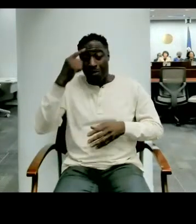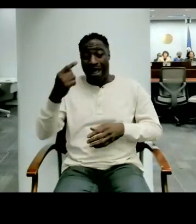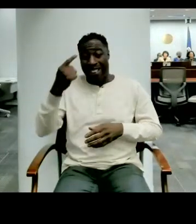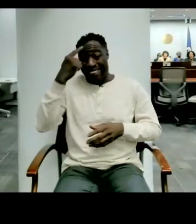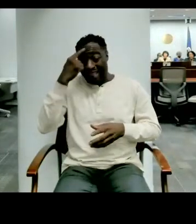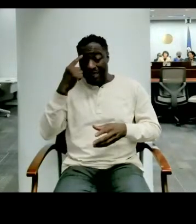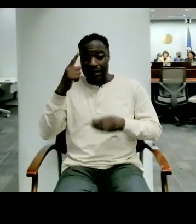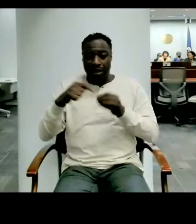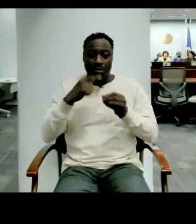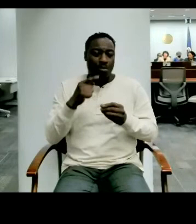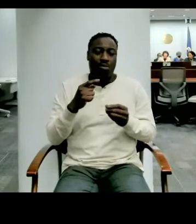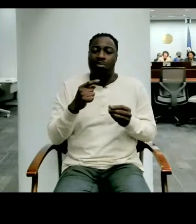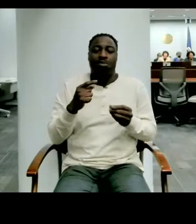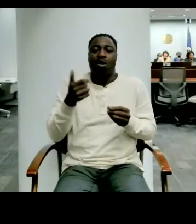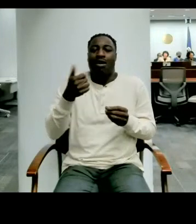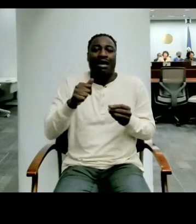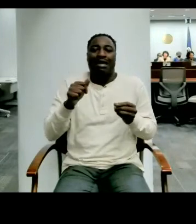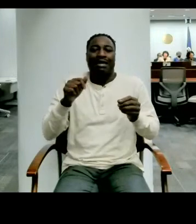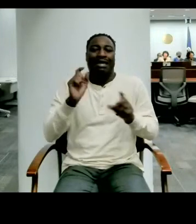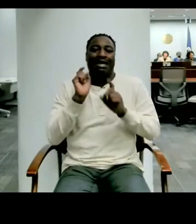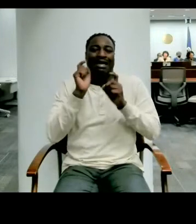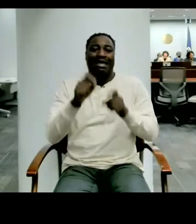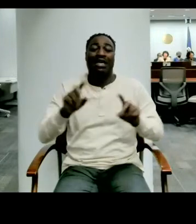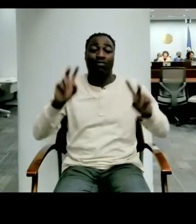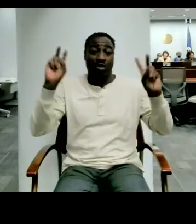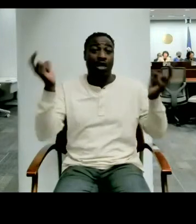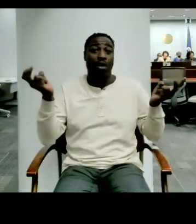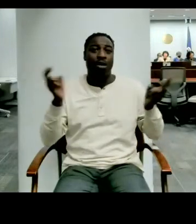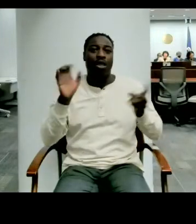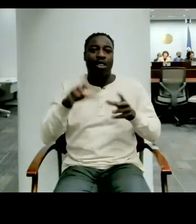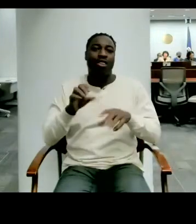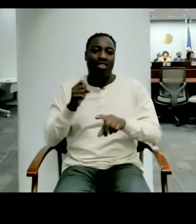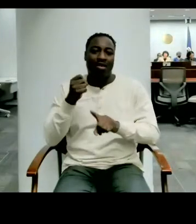Y and Z on important religious liberty issues that affect employment.